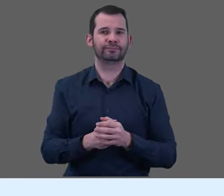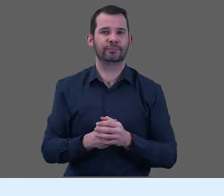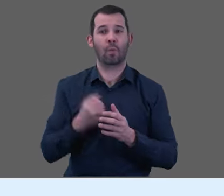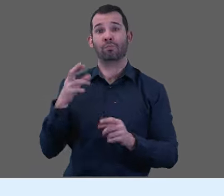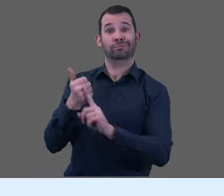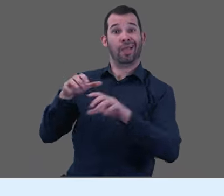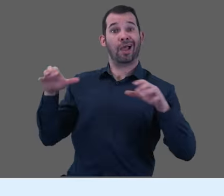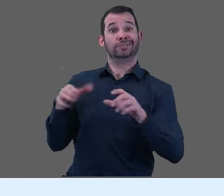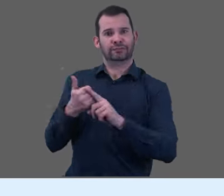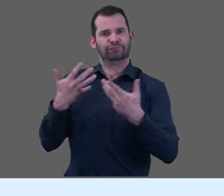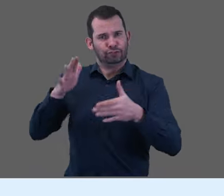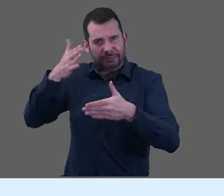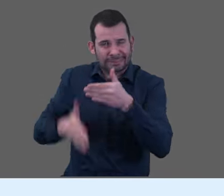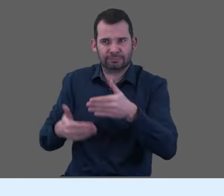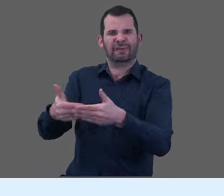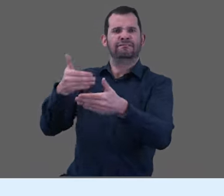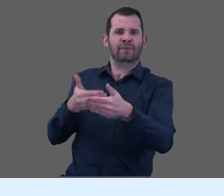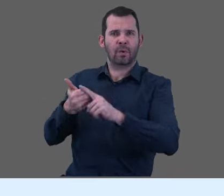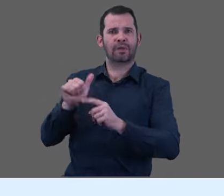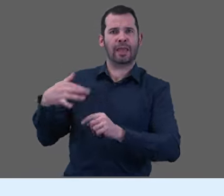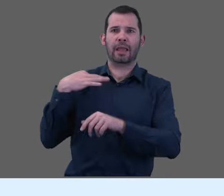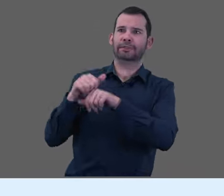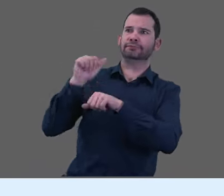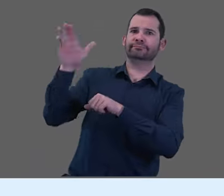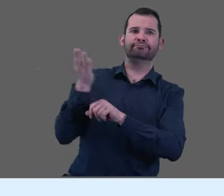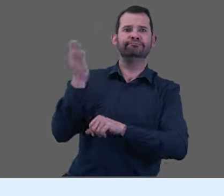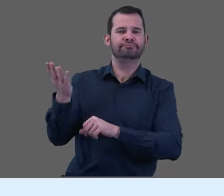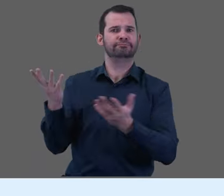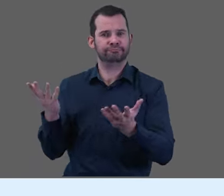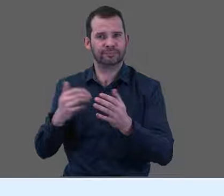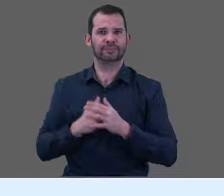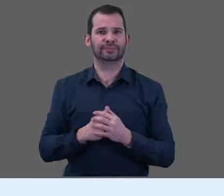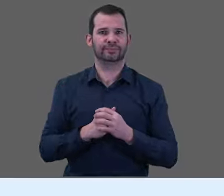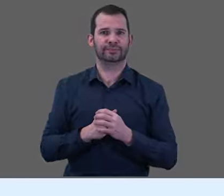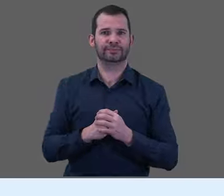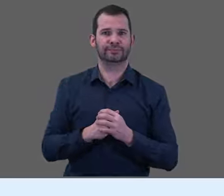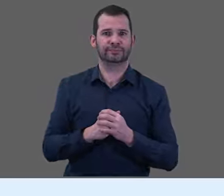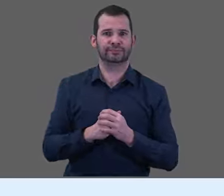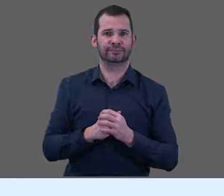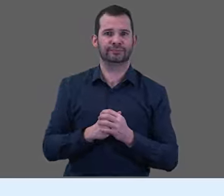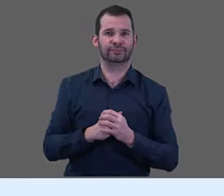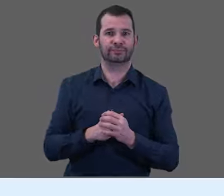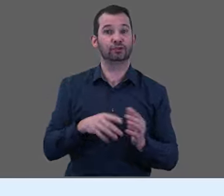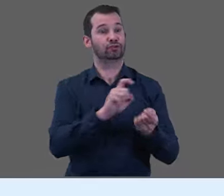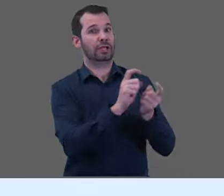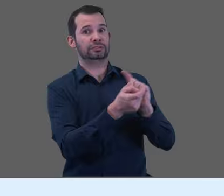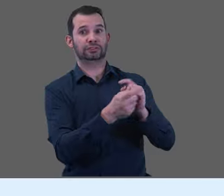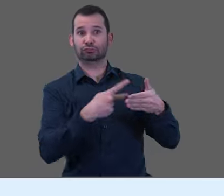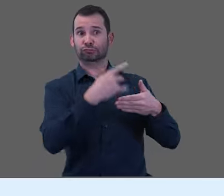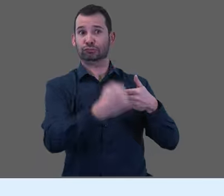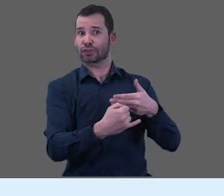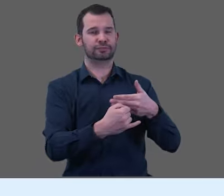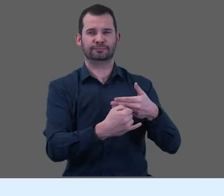Activities that were completed before the application submission date. Translation projects.